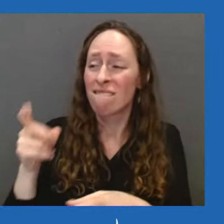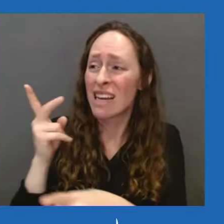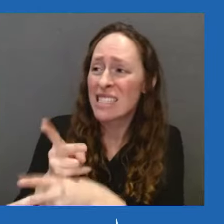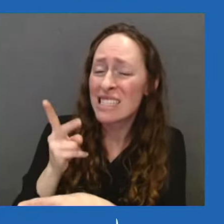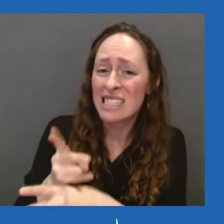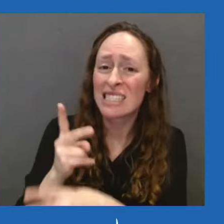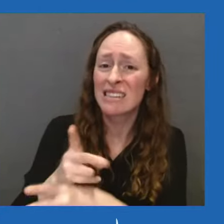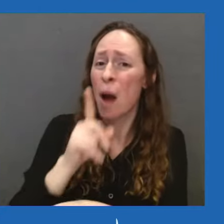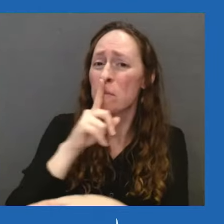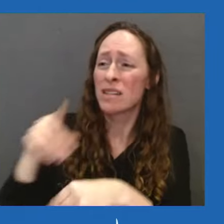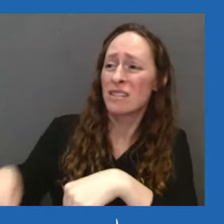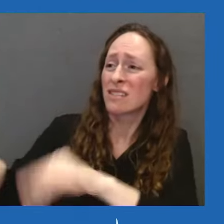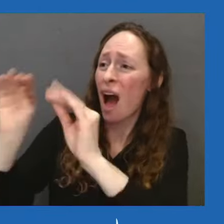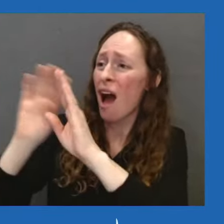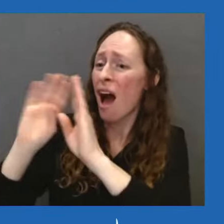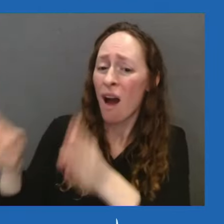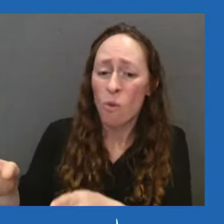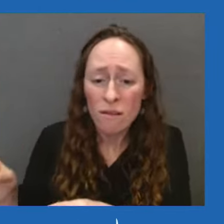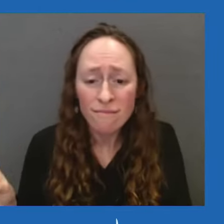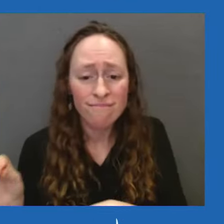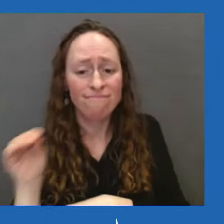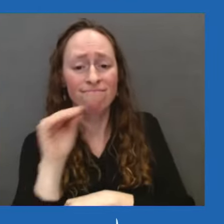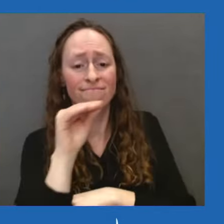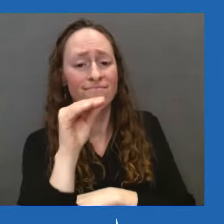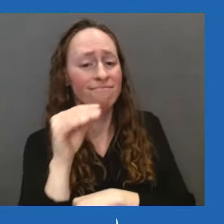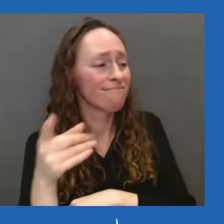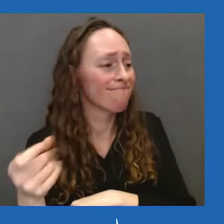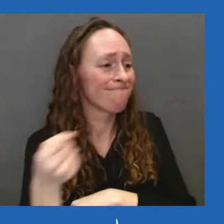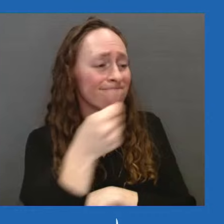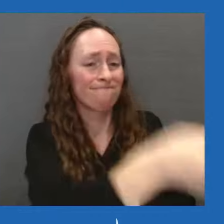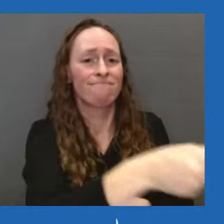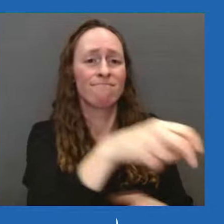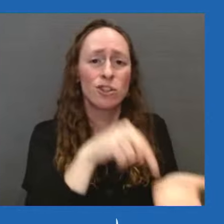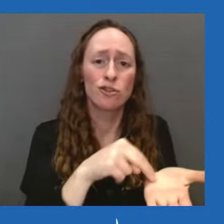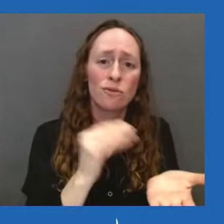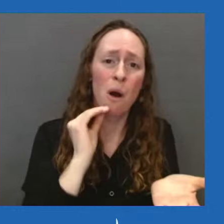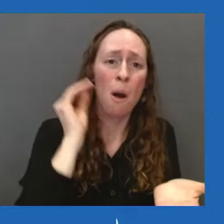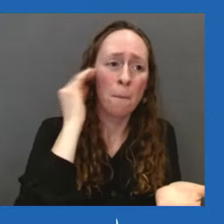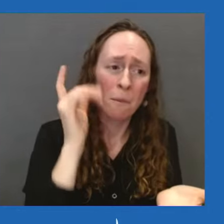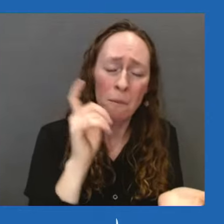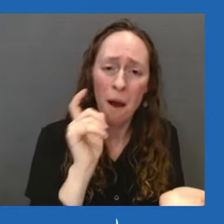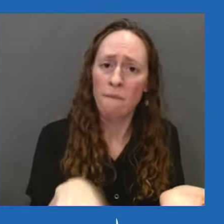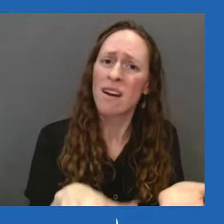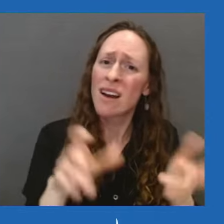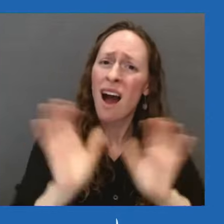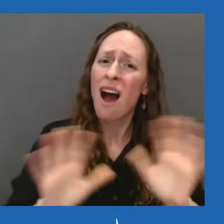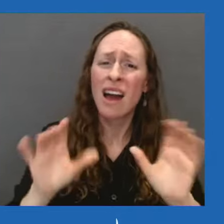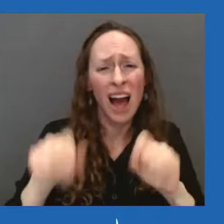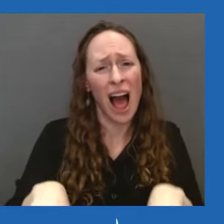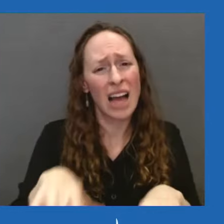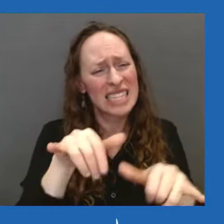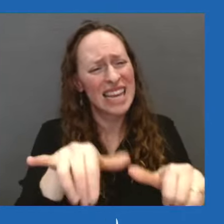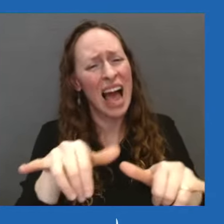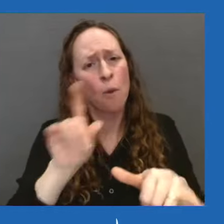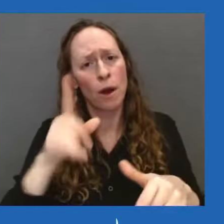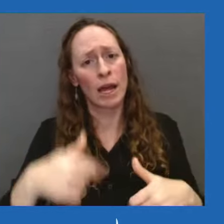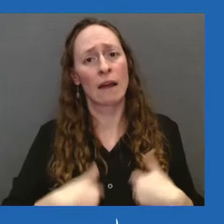but you know if they just had someone there at dinner time to help them with the dinner or just had them in the morning there -- just a little bit --